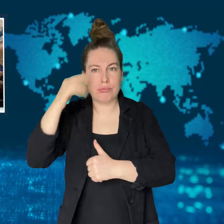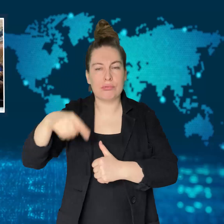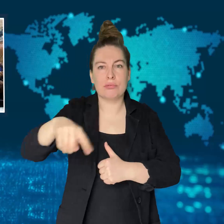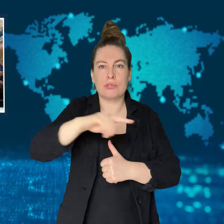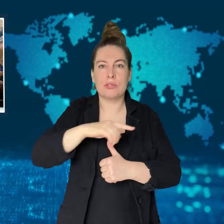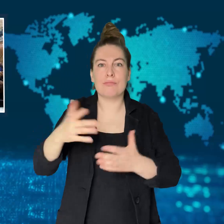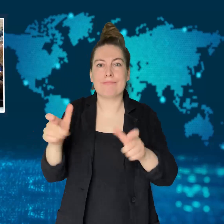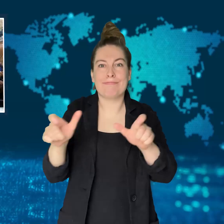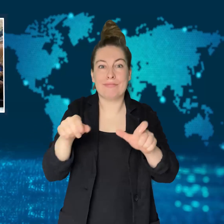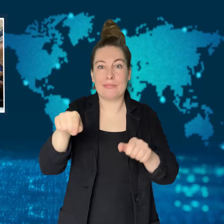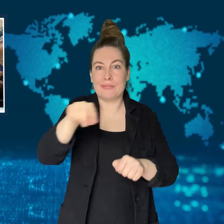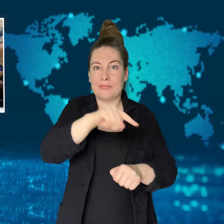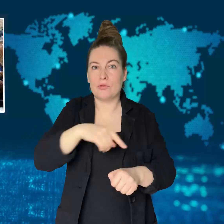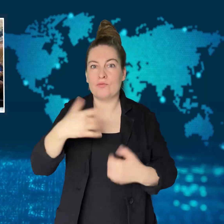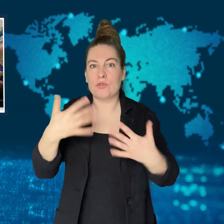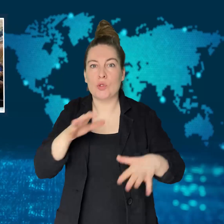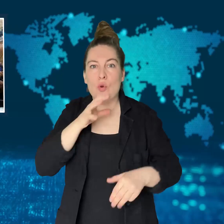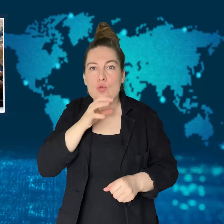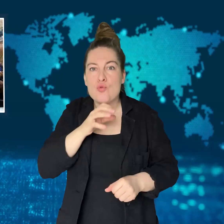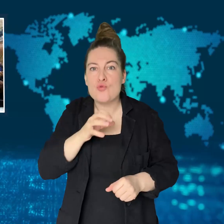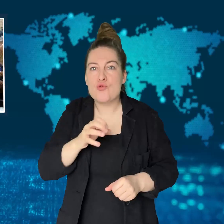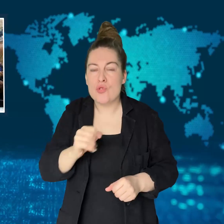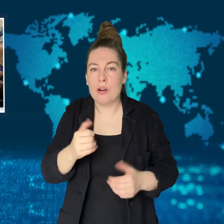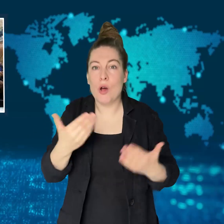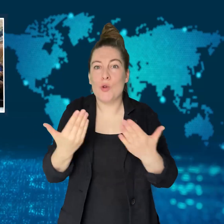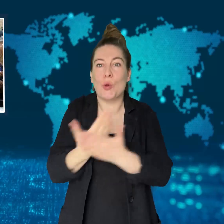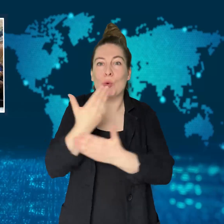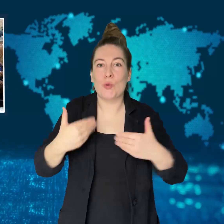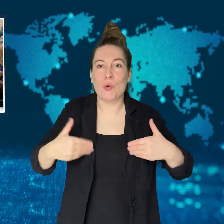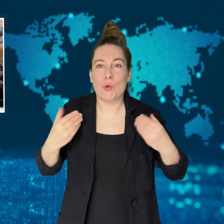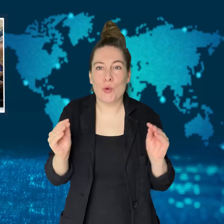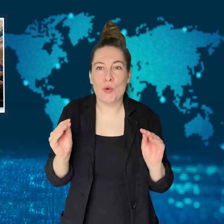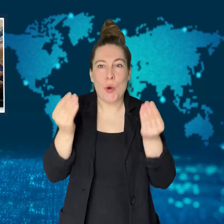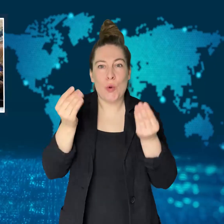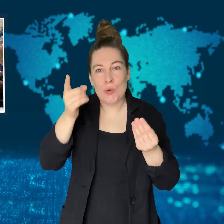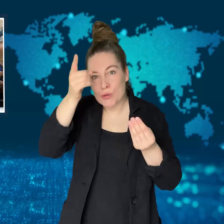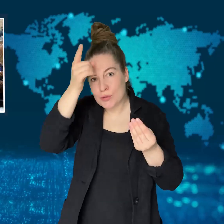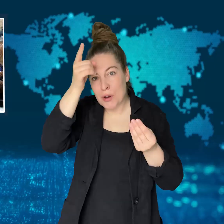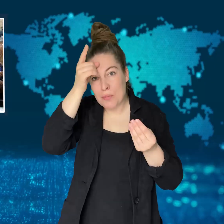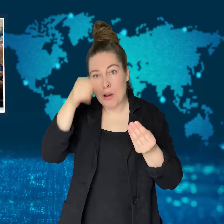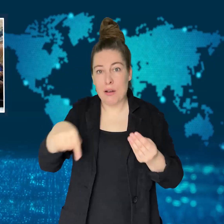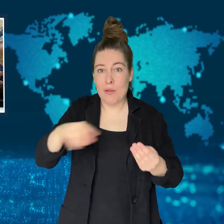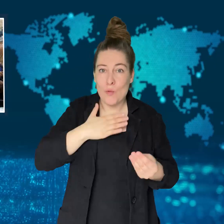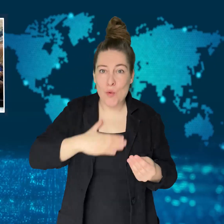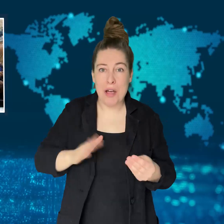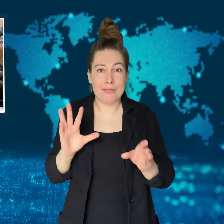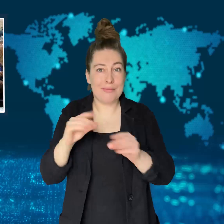are not enlisting as needed. The barracks and basic